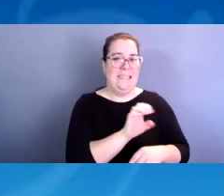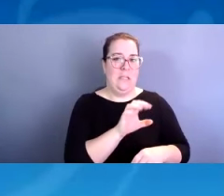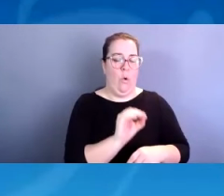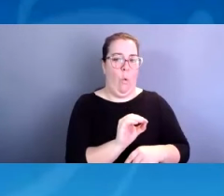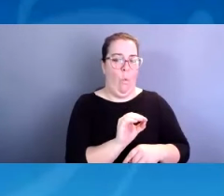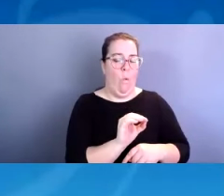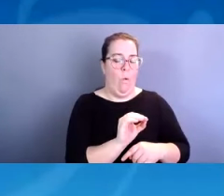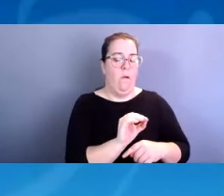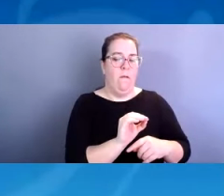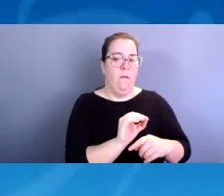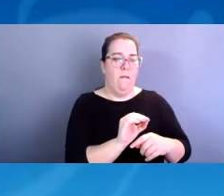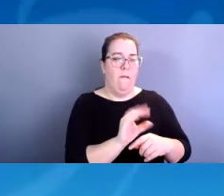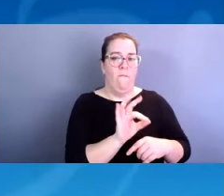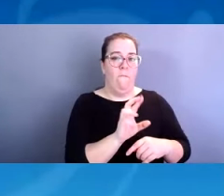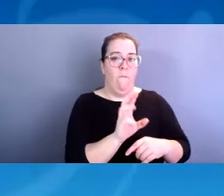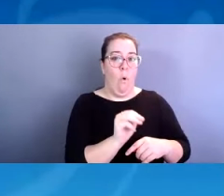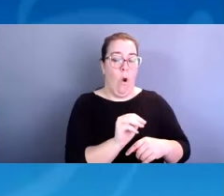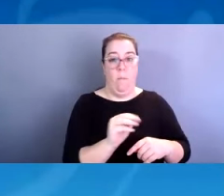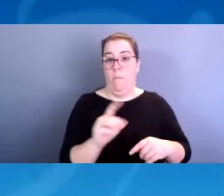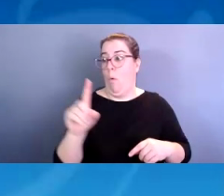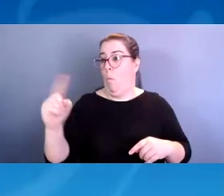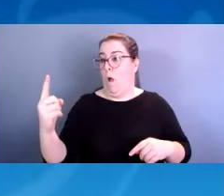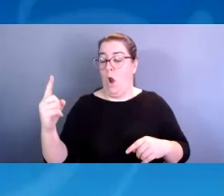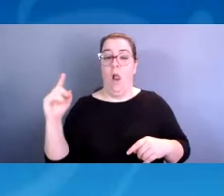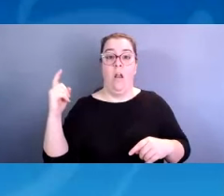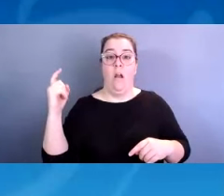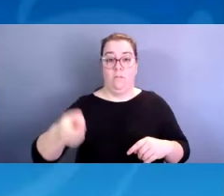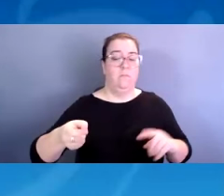your support helps to remove attitudinal and physical barriers, barriers